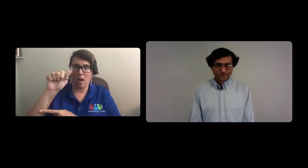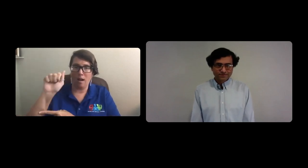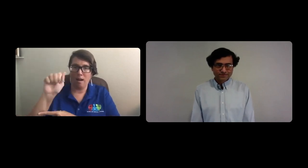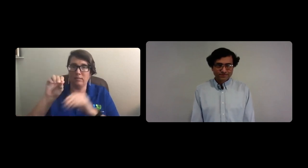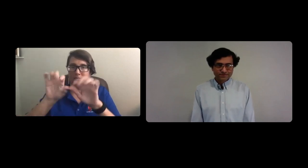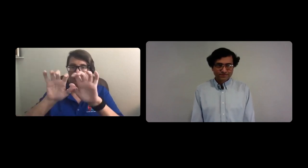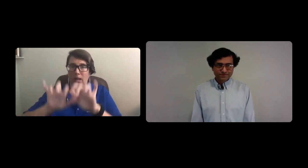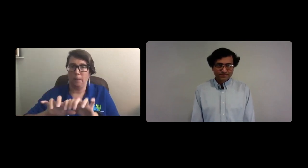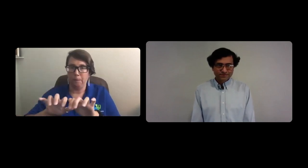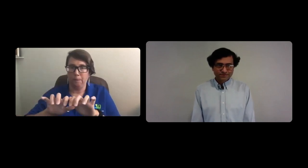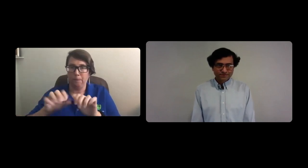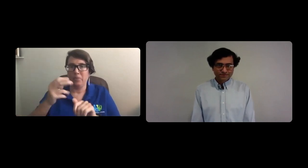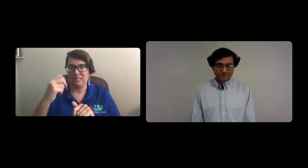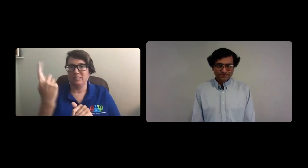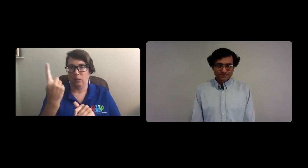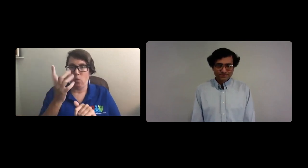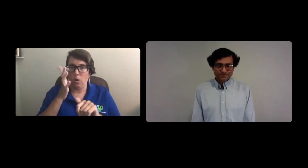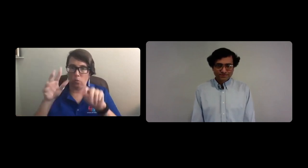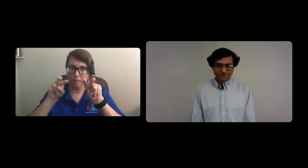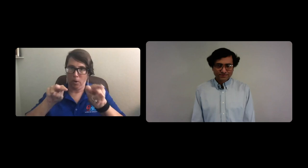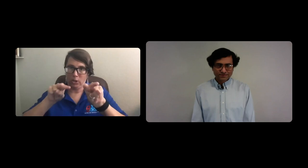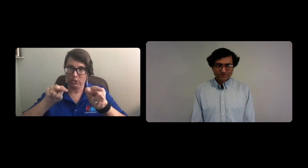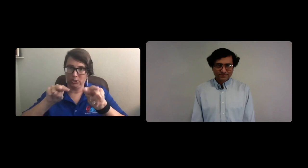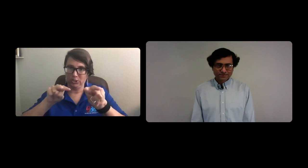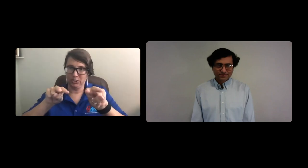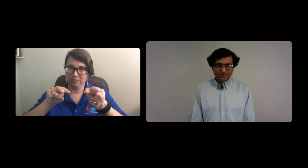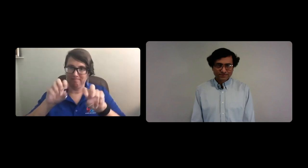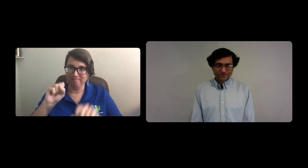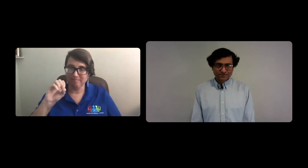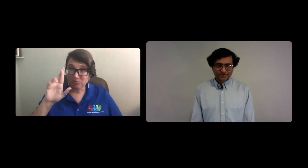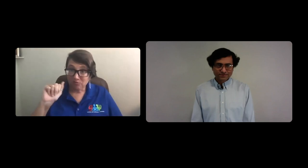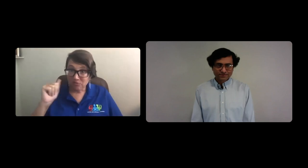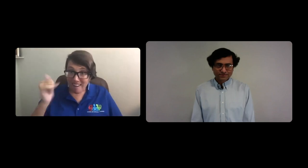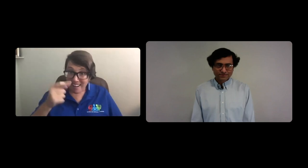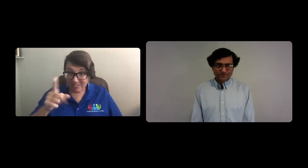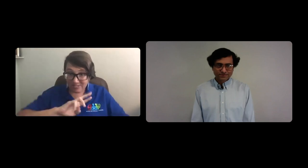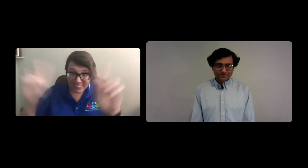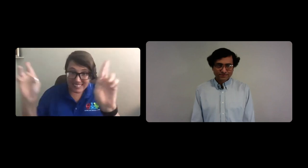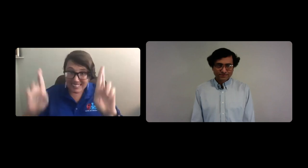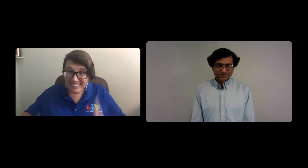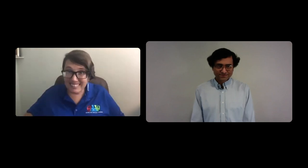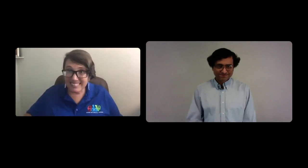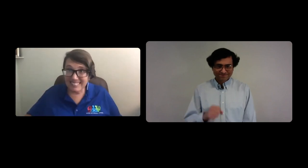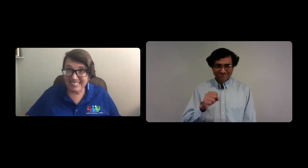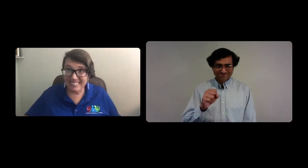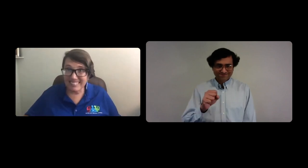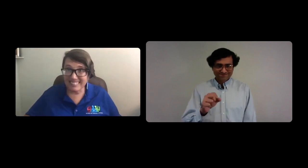You can click on the Q&A module and somebody else's monitoring those questions. So are you ready, Raja?